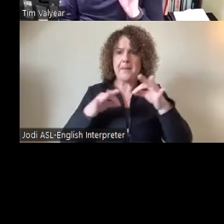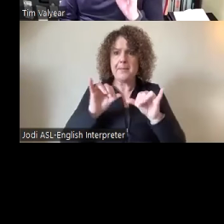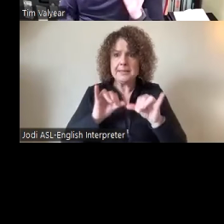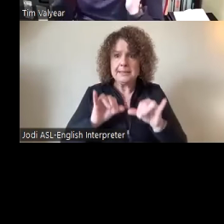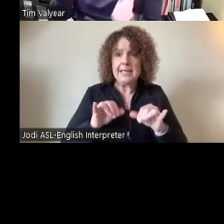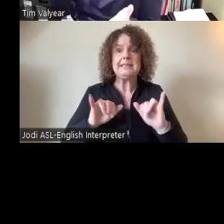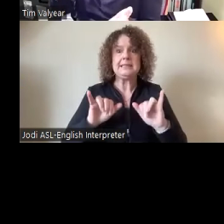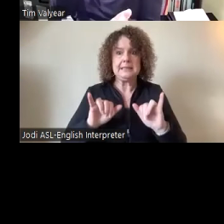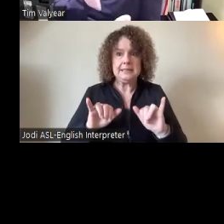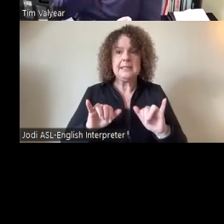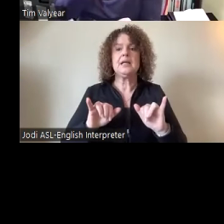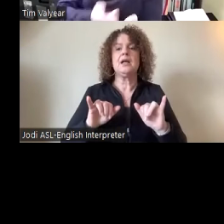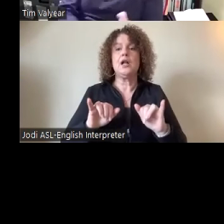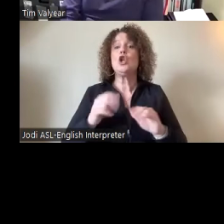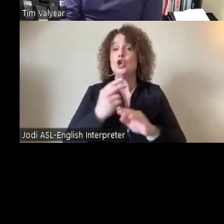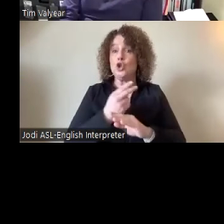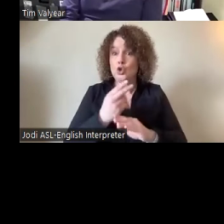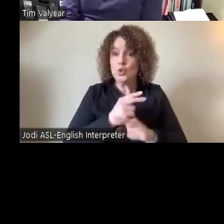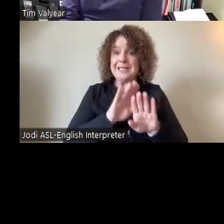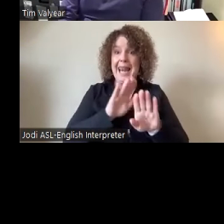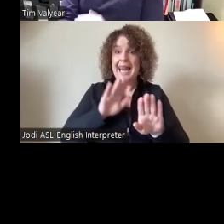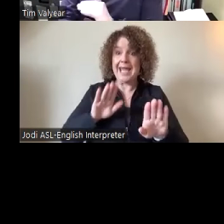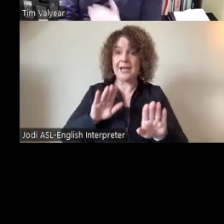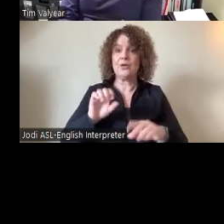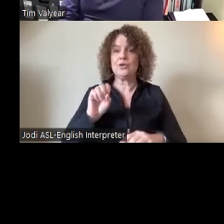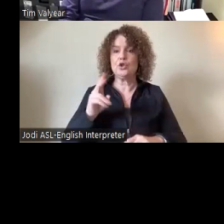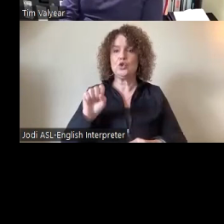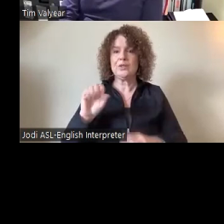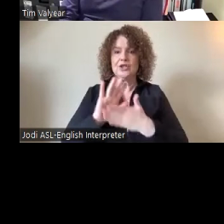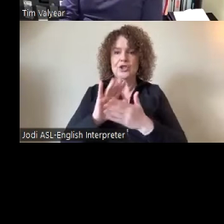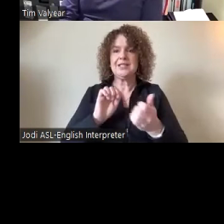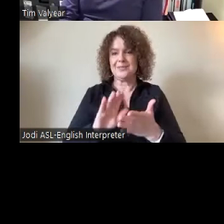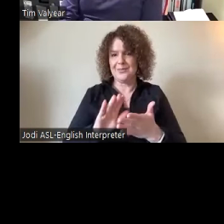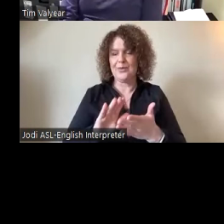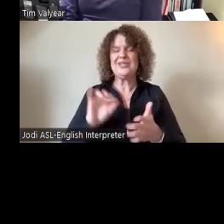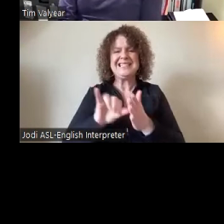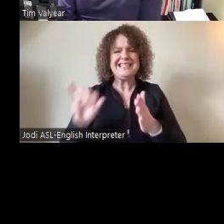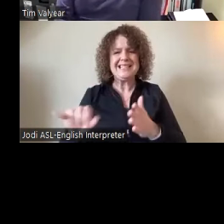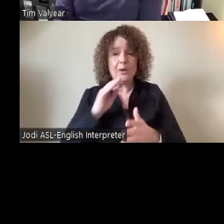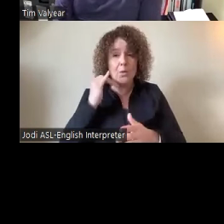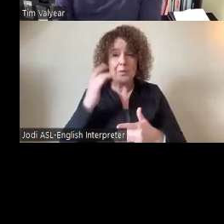Closed spaces, crowded spaces, and close contact. Get vaccinated. People can still get a reduction by using the